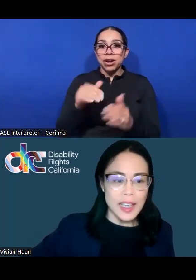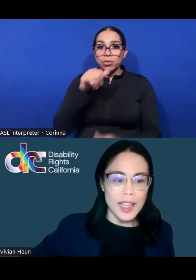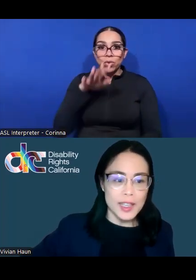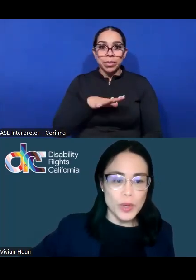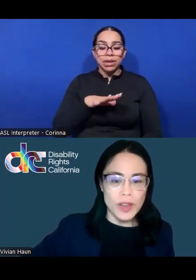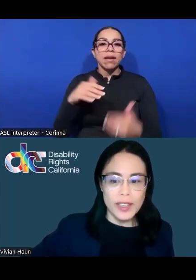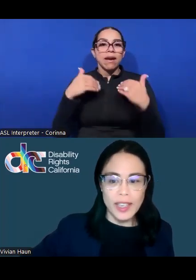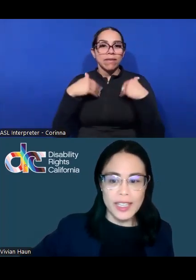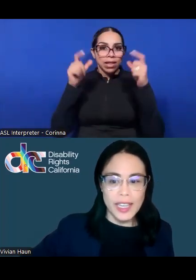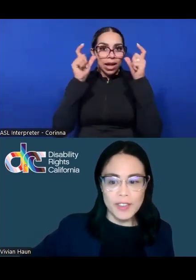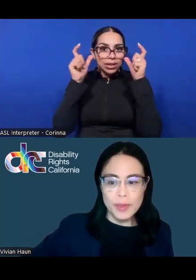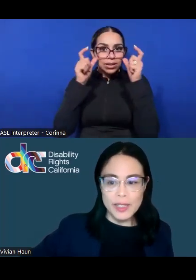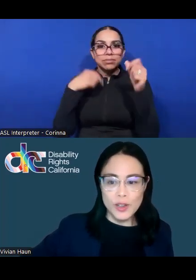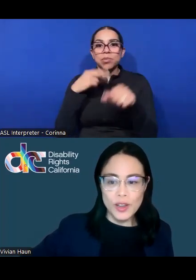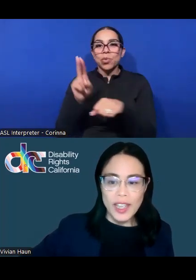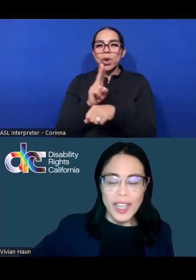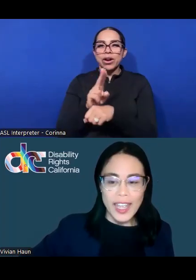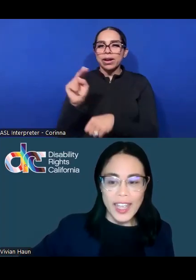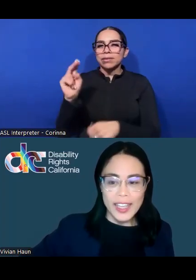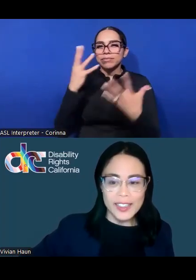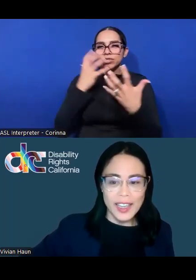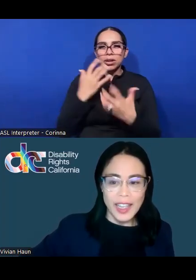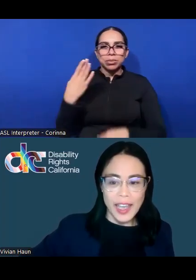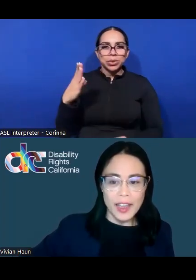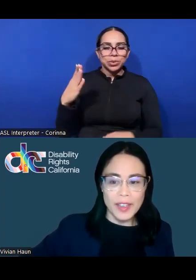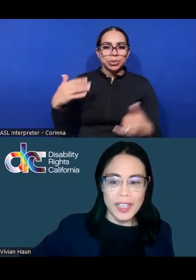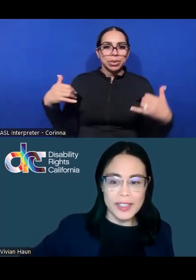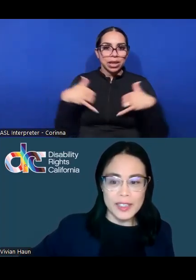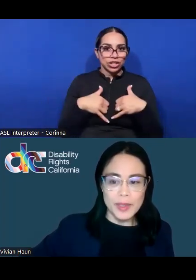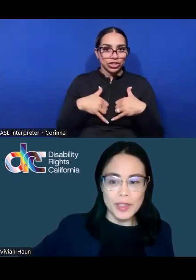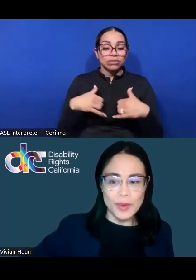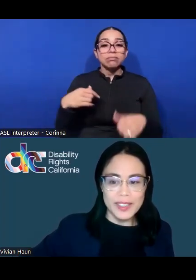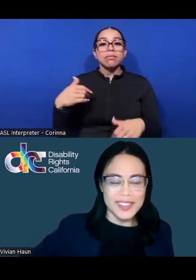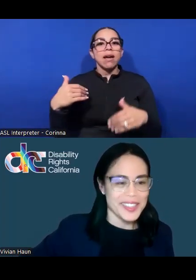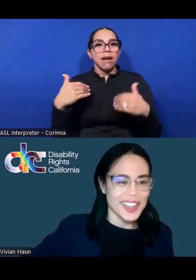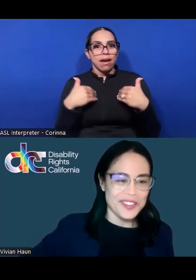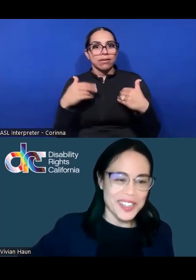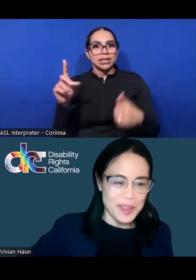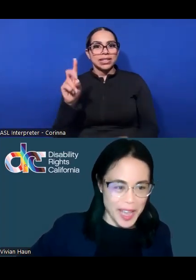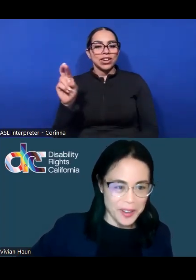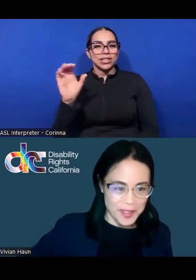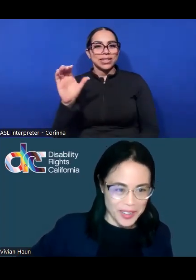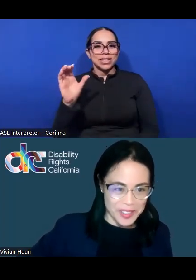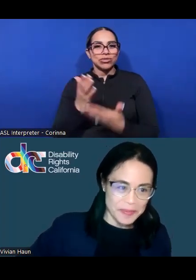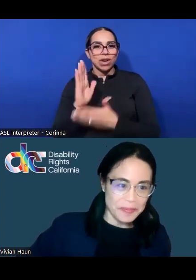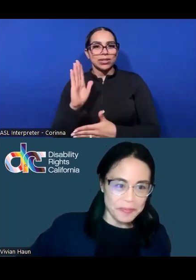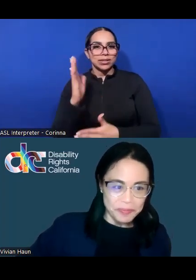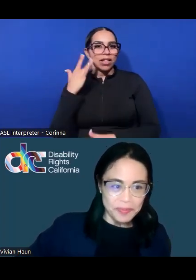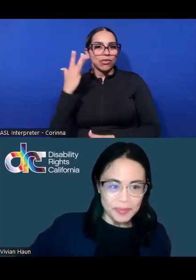I am wearing a navy blazer, and I have a Disability Rights California background.